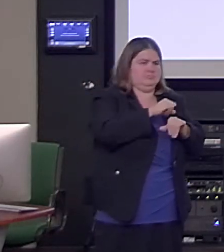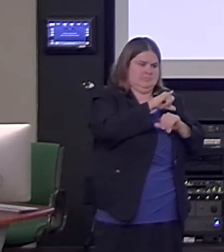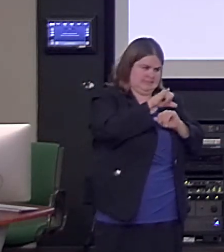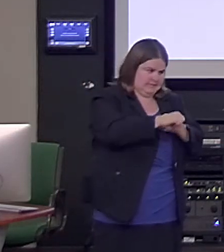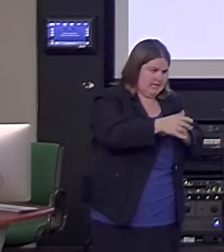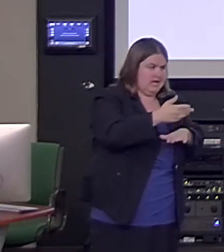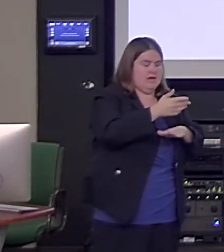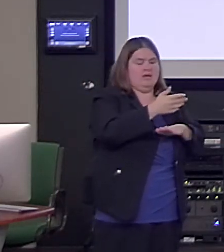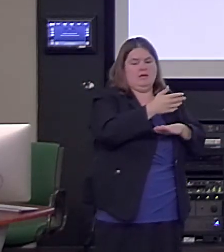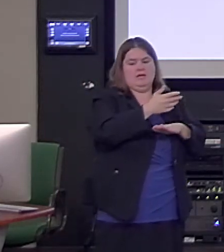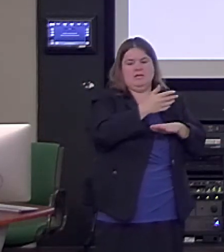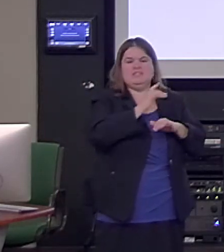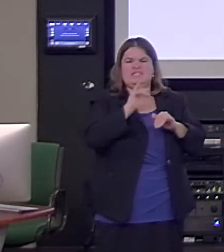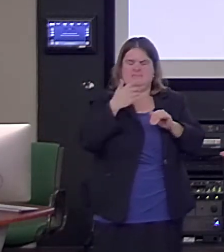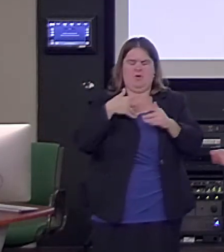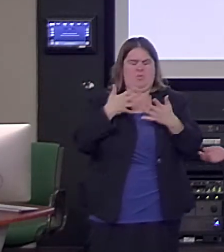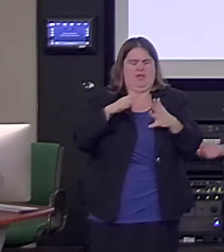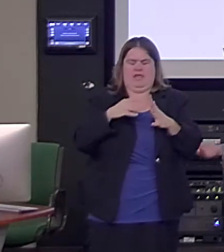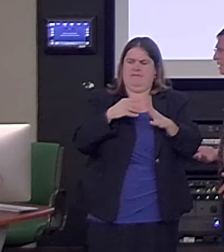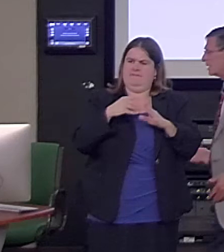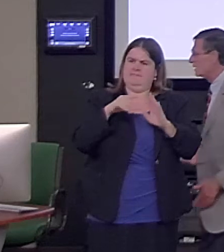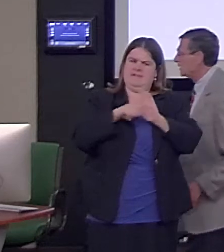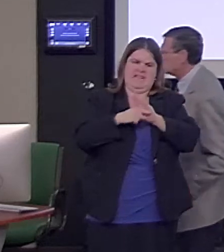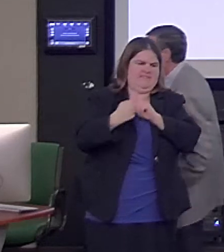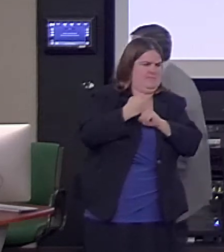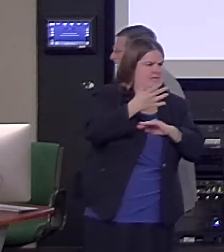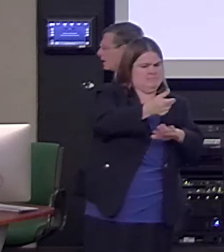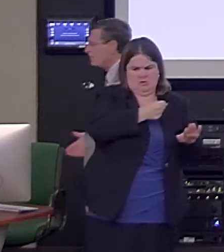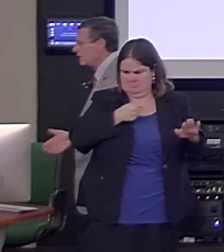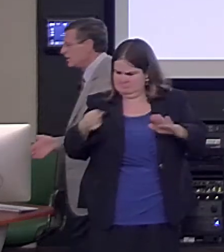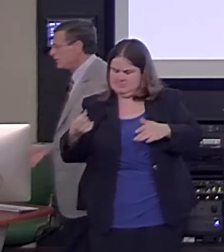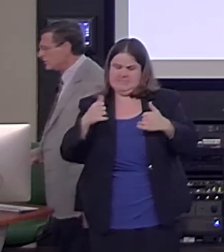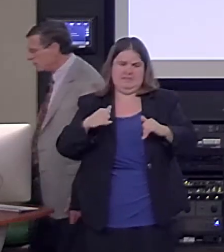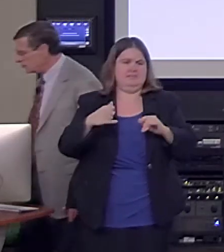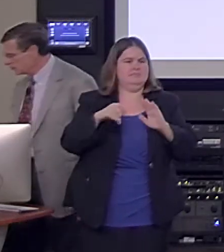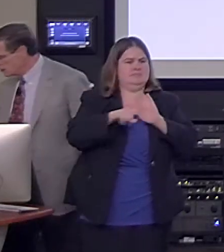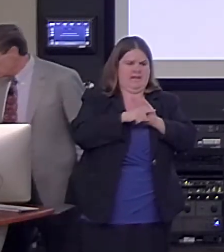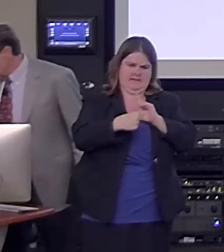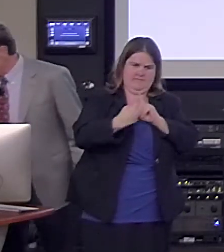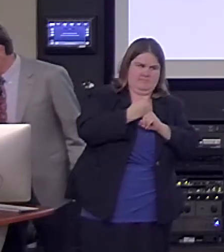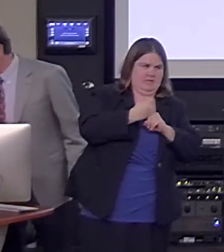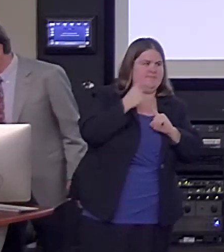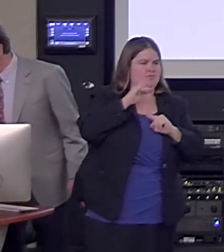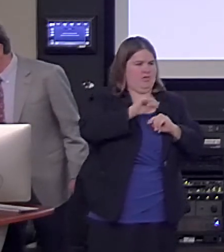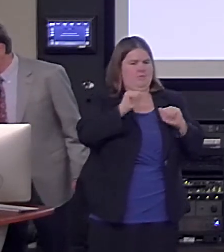to be significantly affected in terms of their ability to do executive functions.